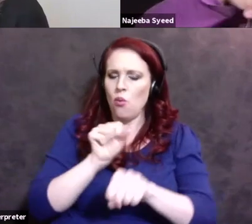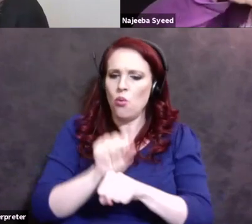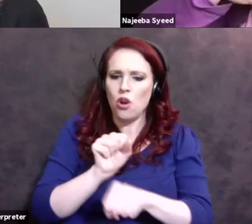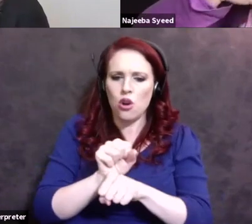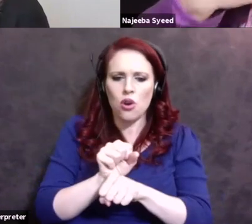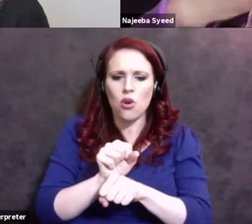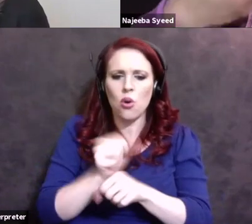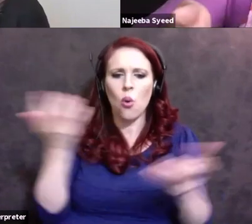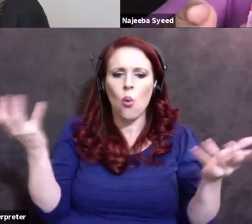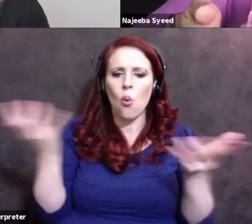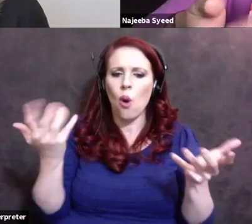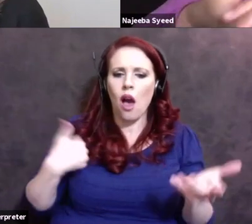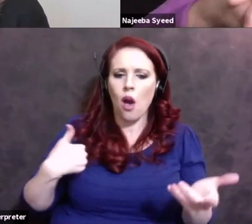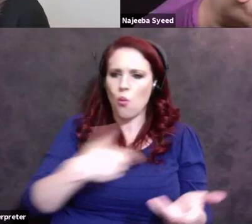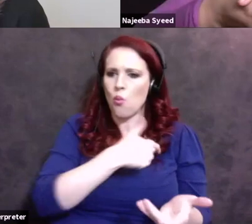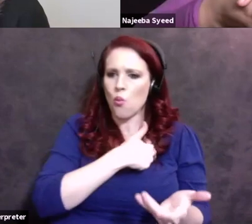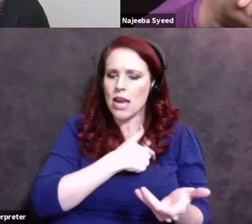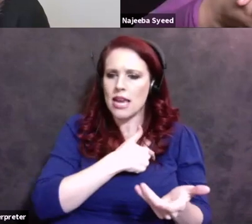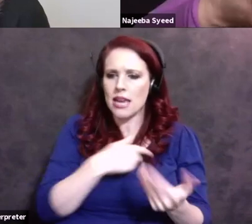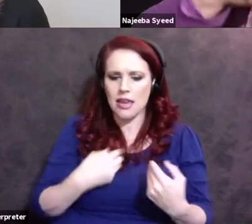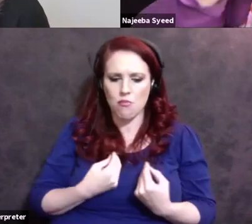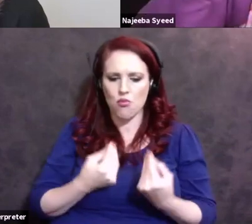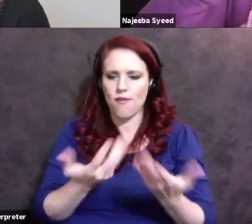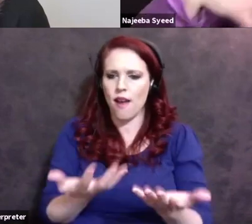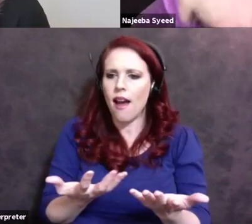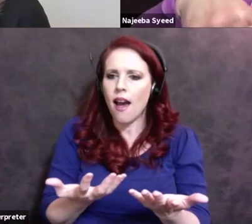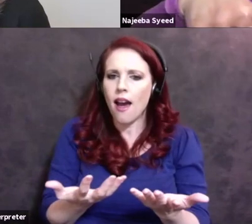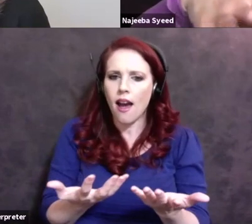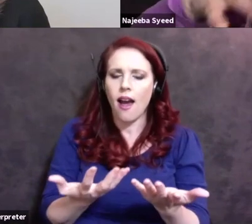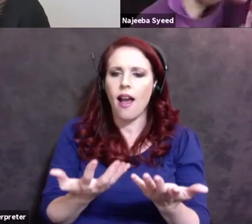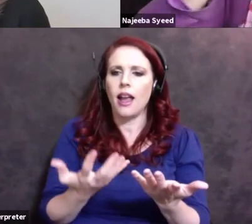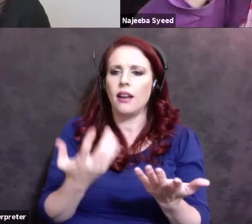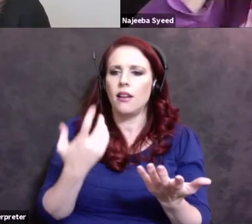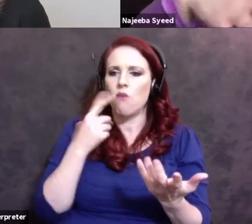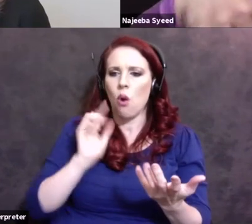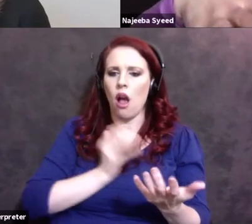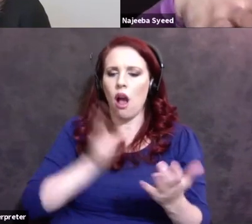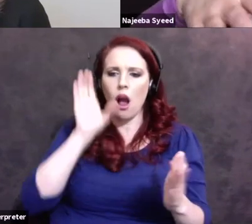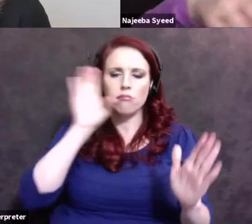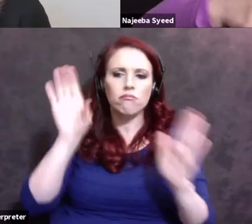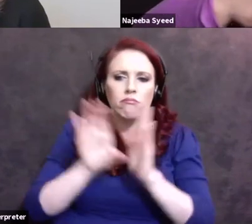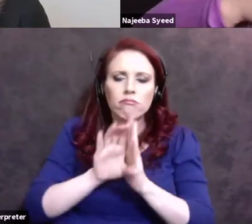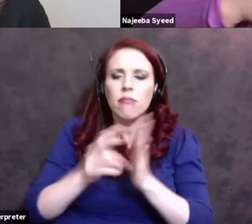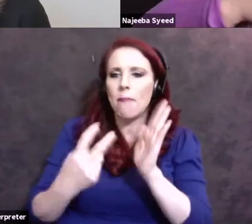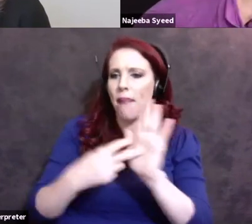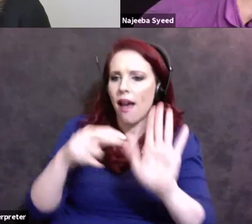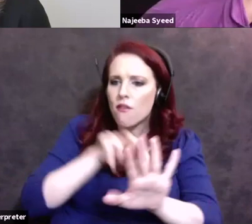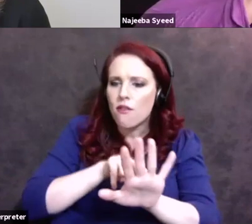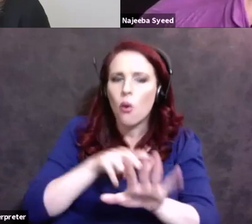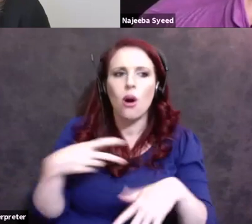we bringing to the table in the imagery, the metaphors that we bring around who a Muslim